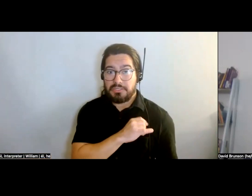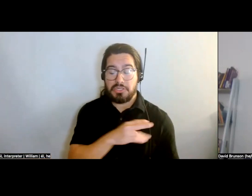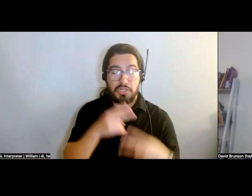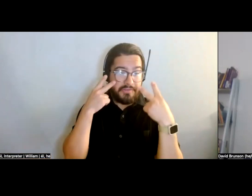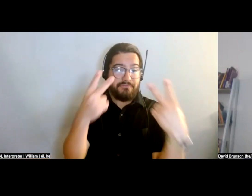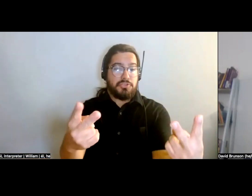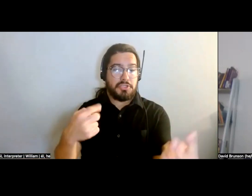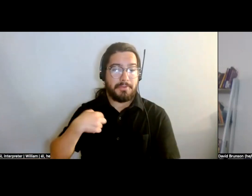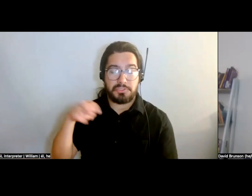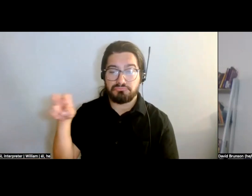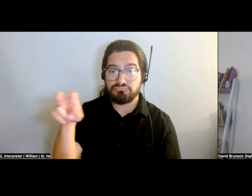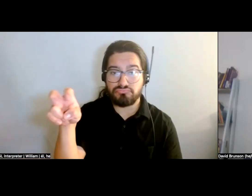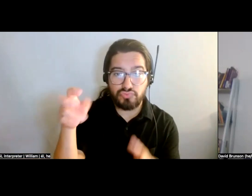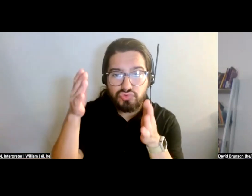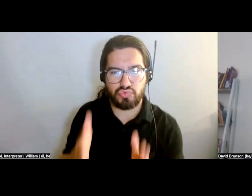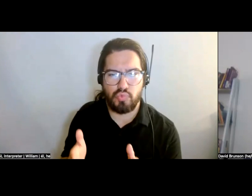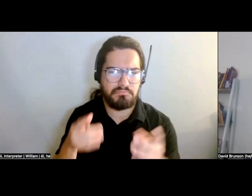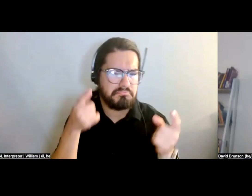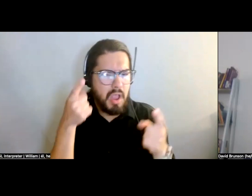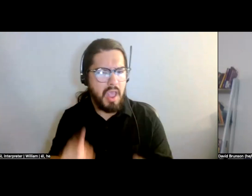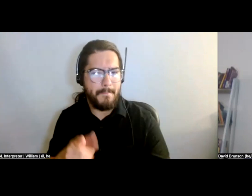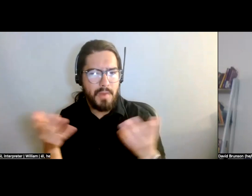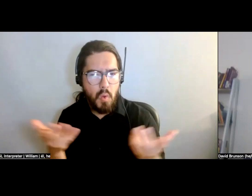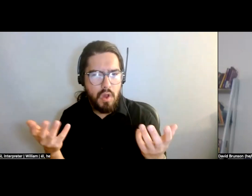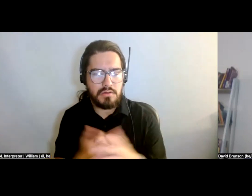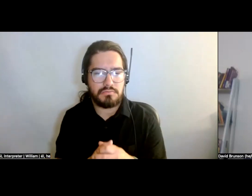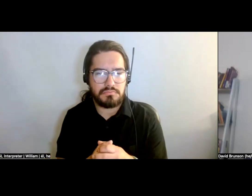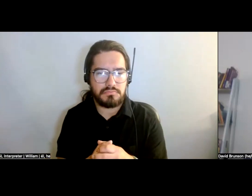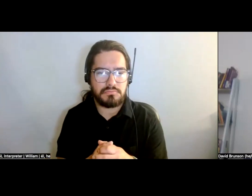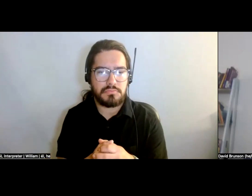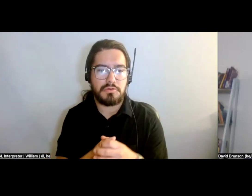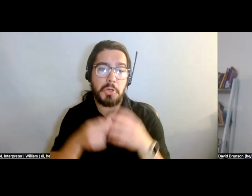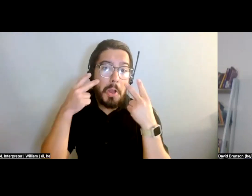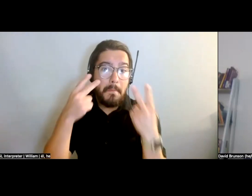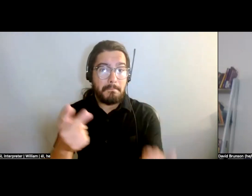And what happened was, I came to know Chile, but I ended up spending all of my time during